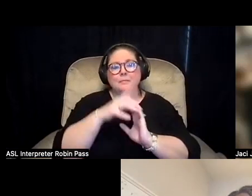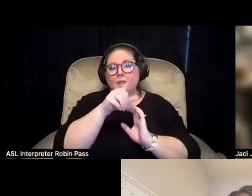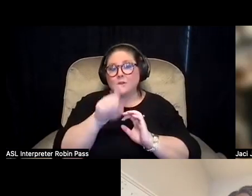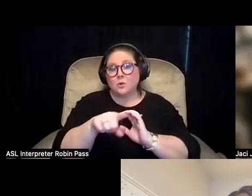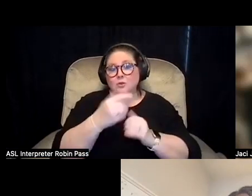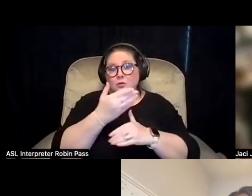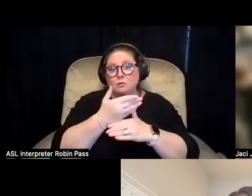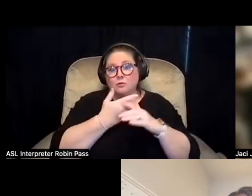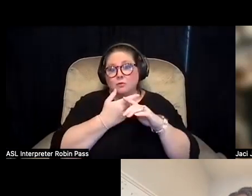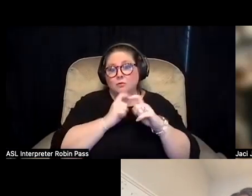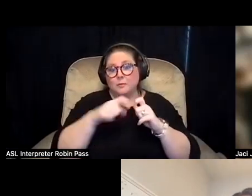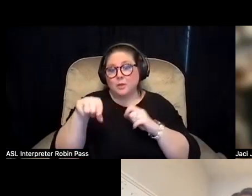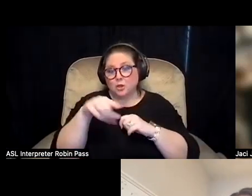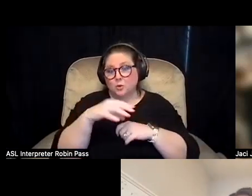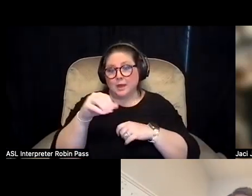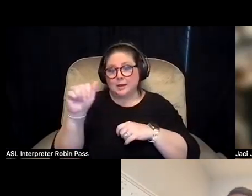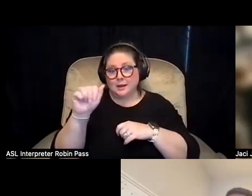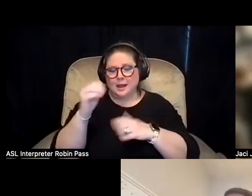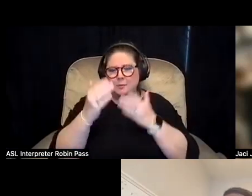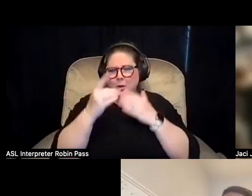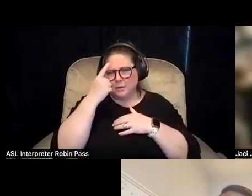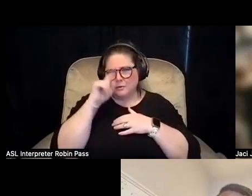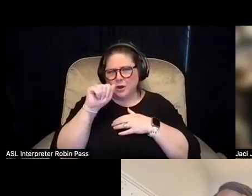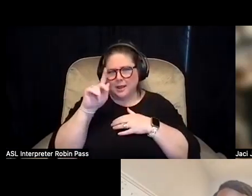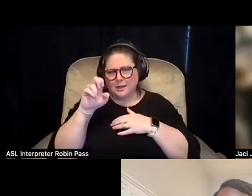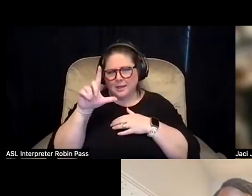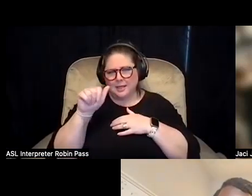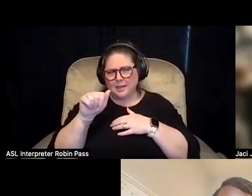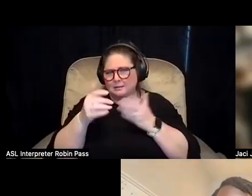or from the q a that is probably for aquila maybe cassandra you can jump in on this but